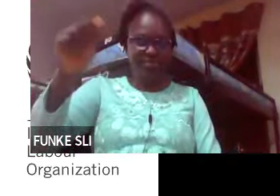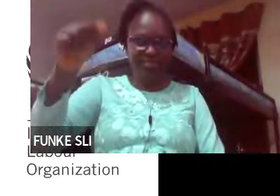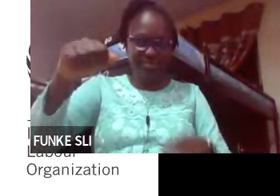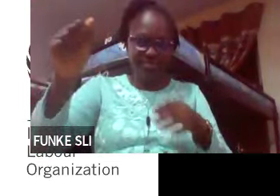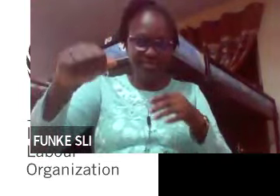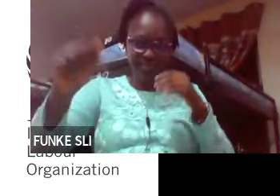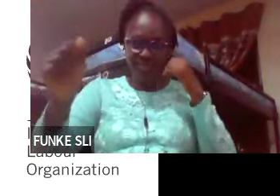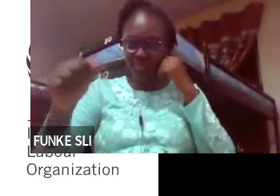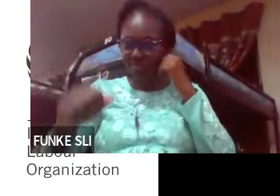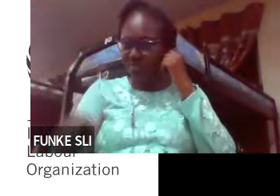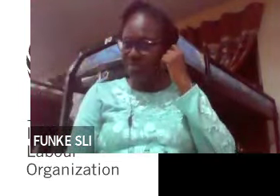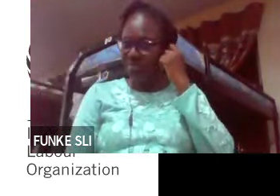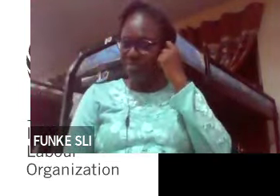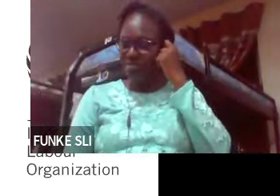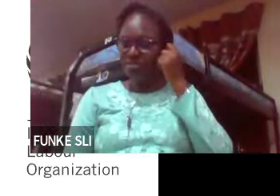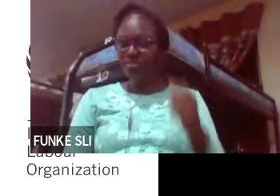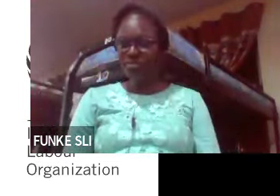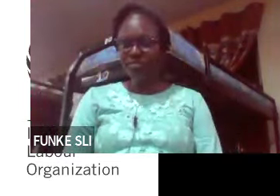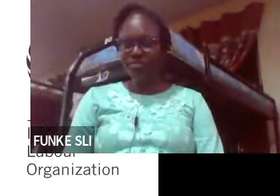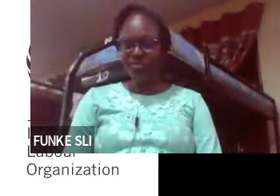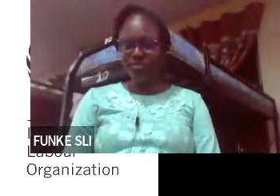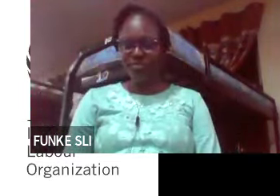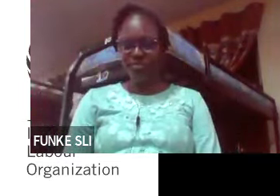Ima Chima: Okay, fine. Ima Chima: Please continue. Sorry.